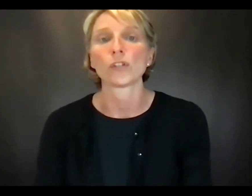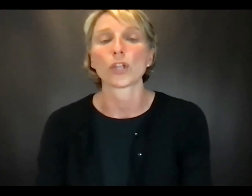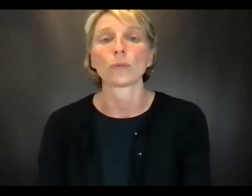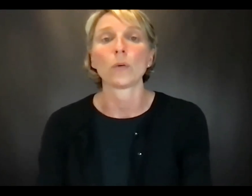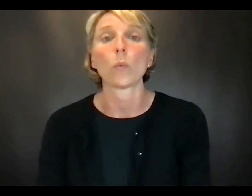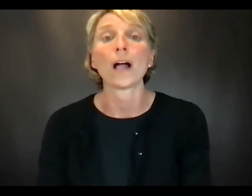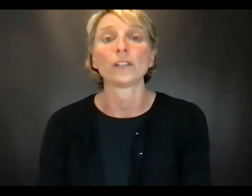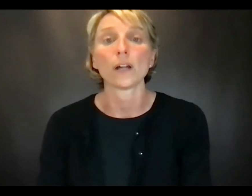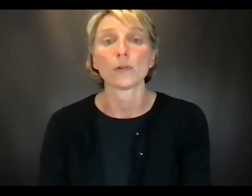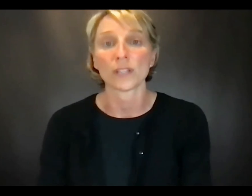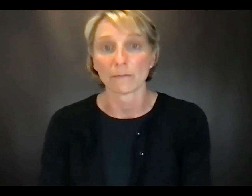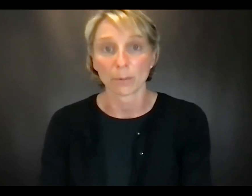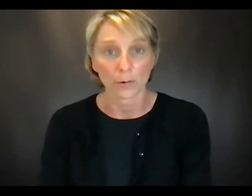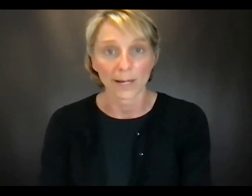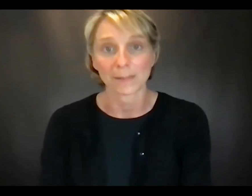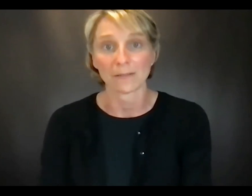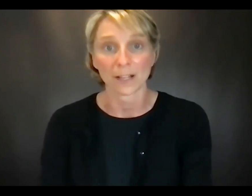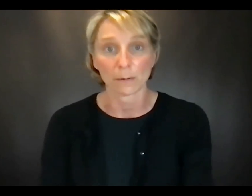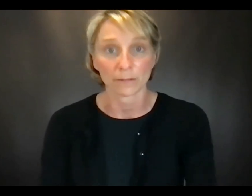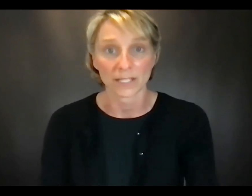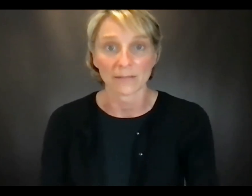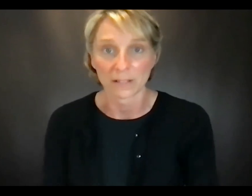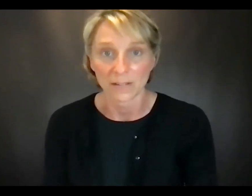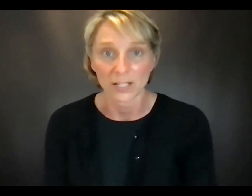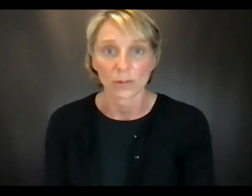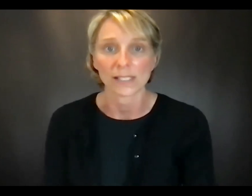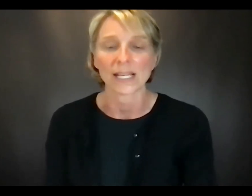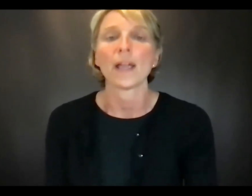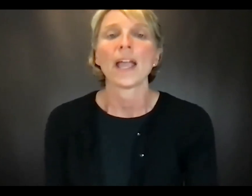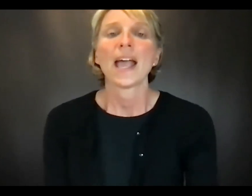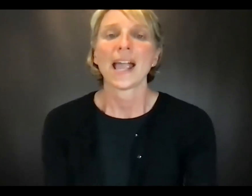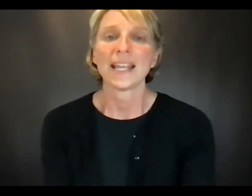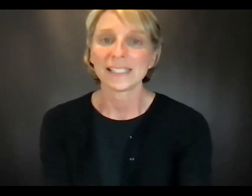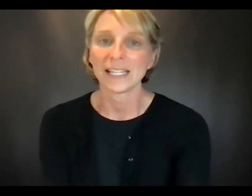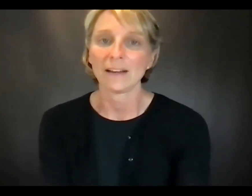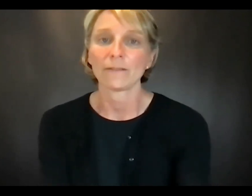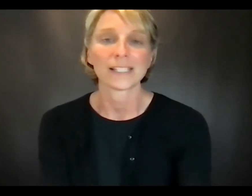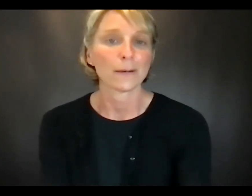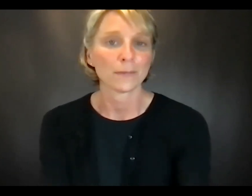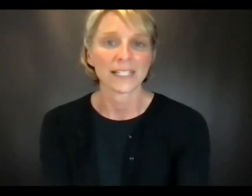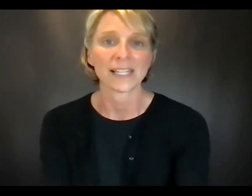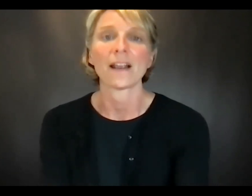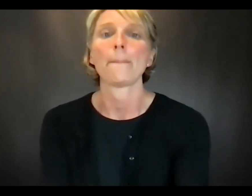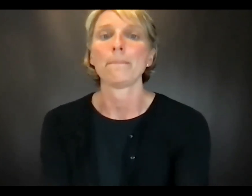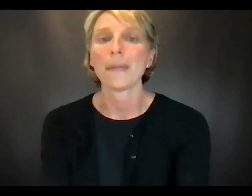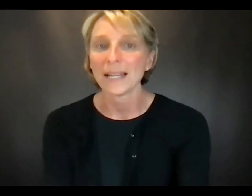the three well-known deaf programs available for deaf individuals. Now, ASD, for some reason, many